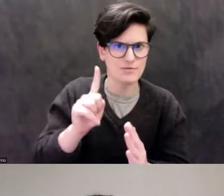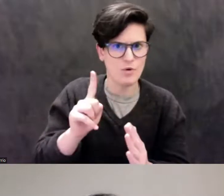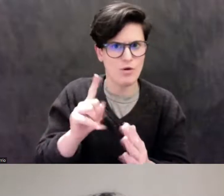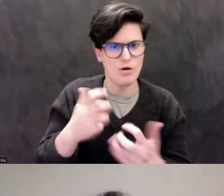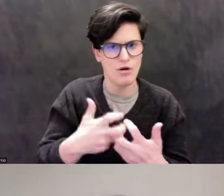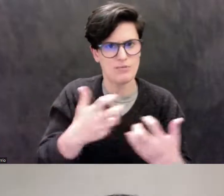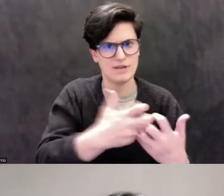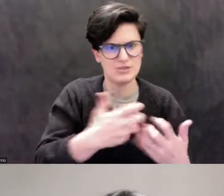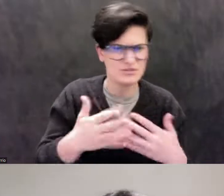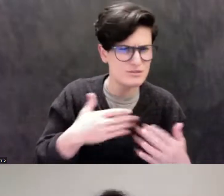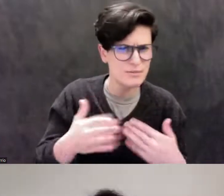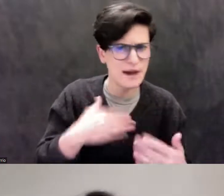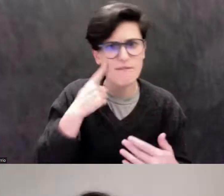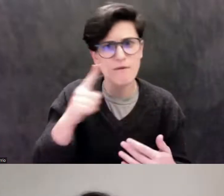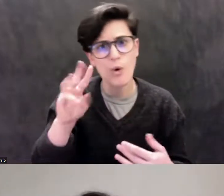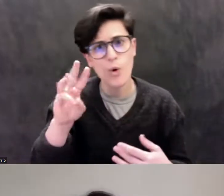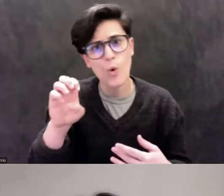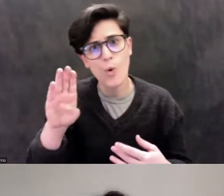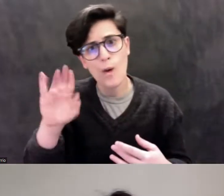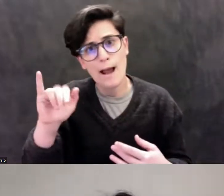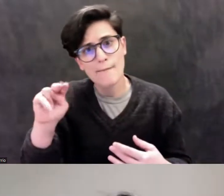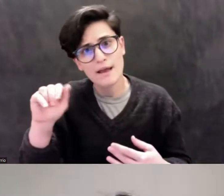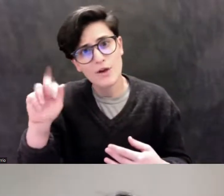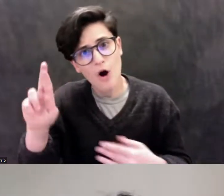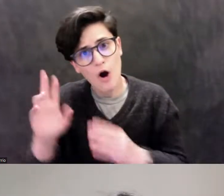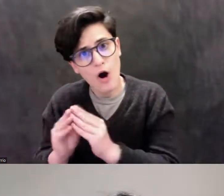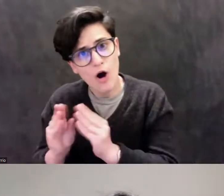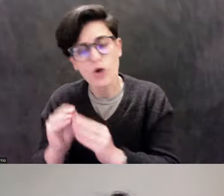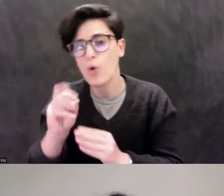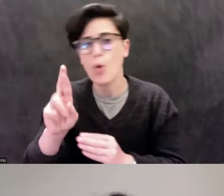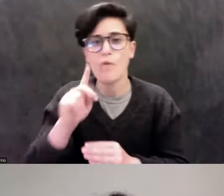in an employment, or whatever they need. 15:58:56 And so I think you should definitely